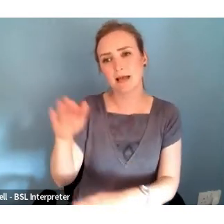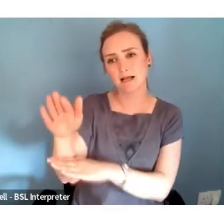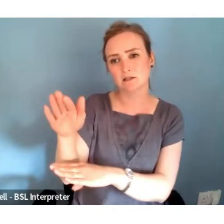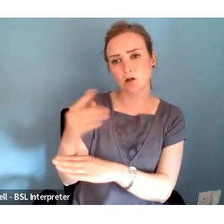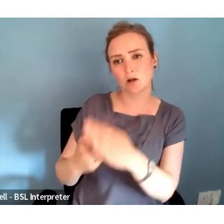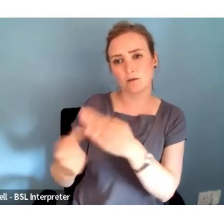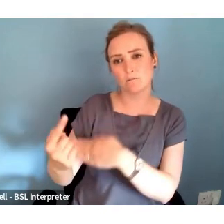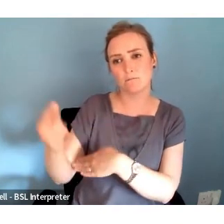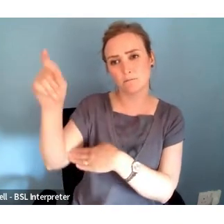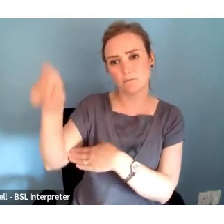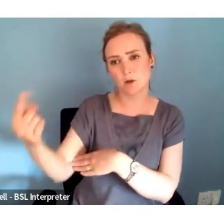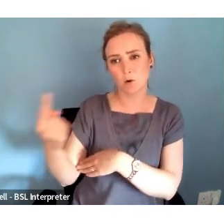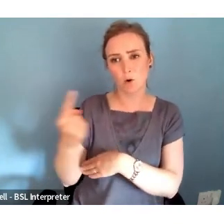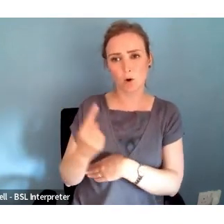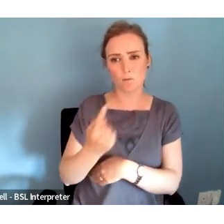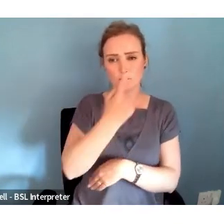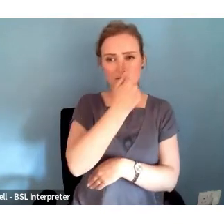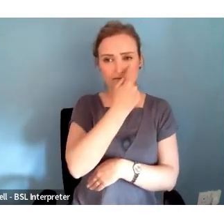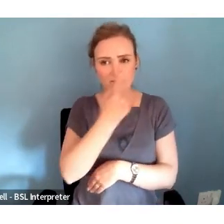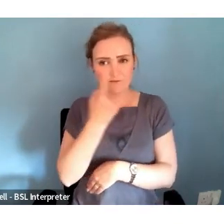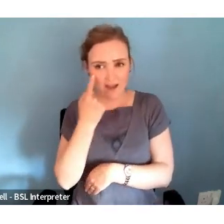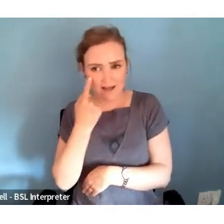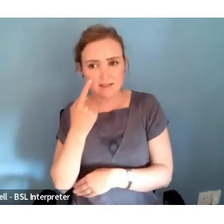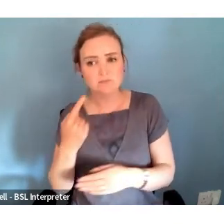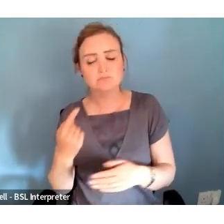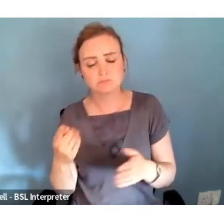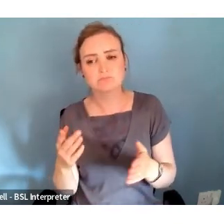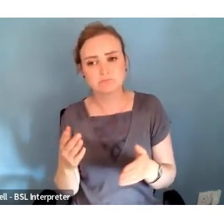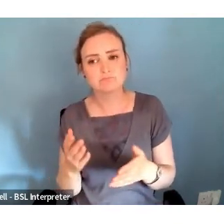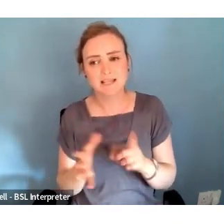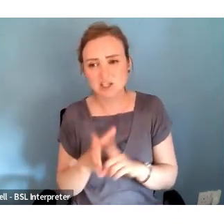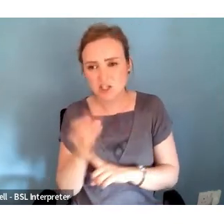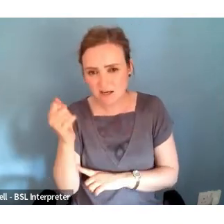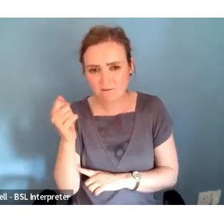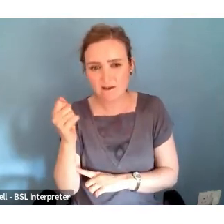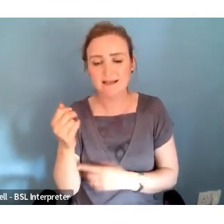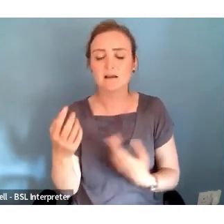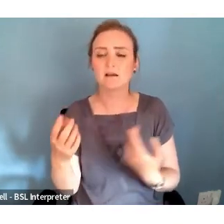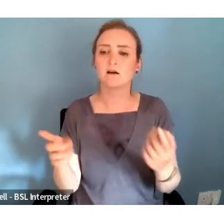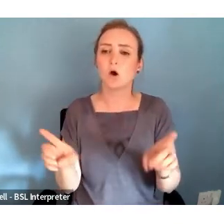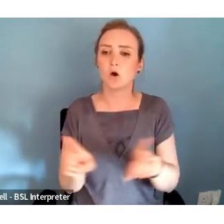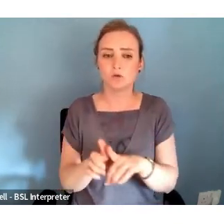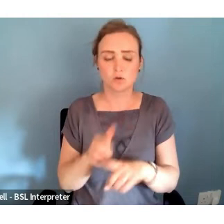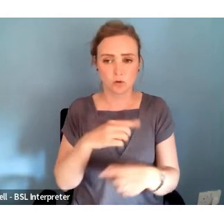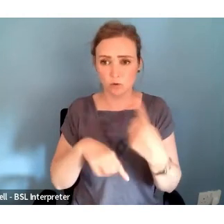inclusion things. Also if you win any awards. There are all sorts